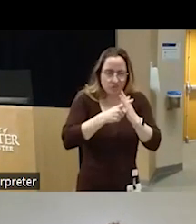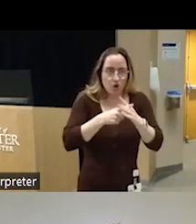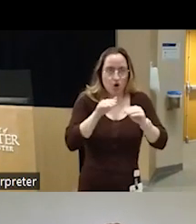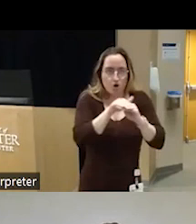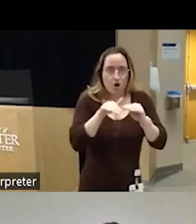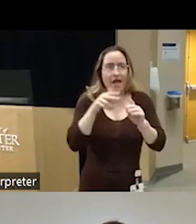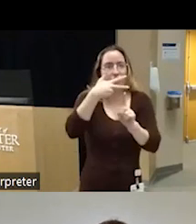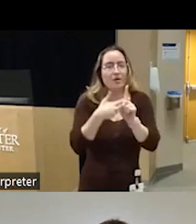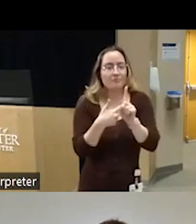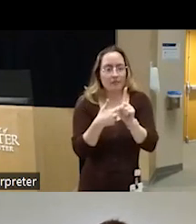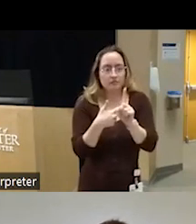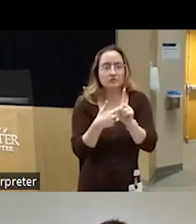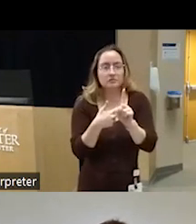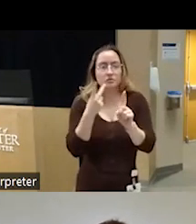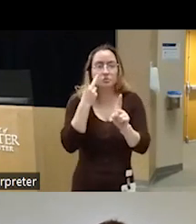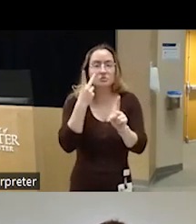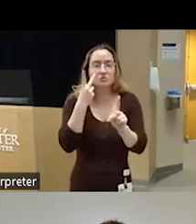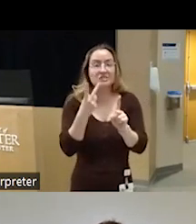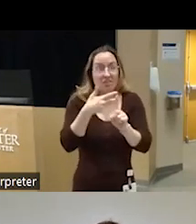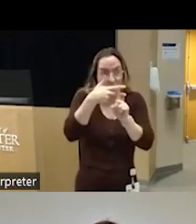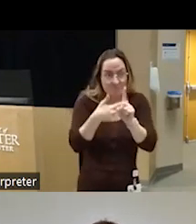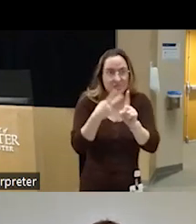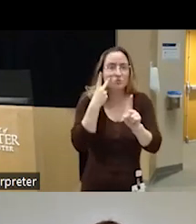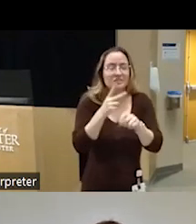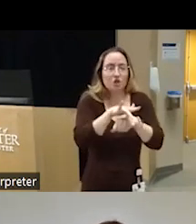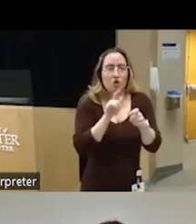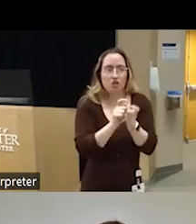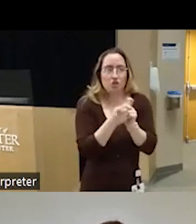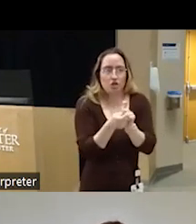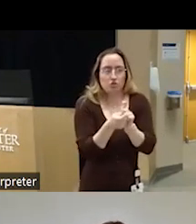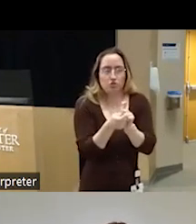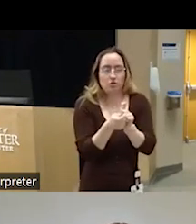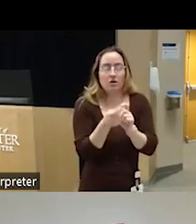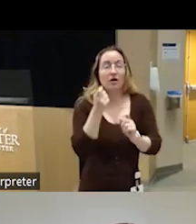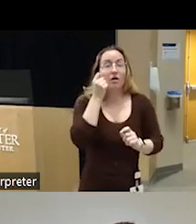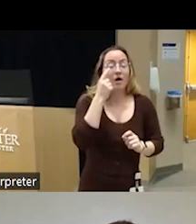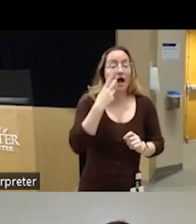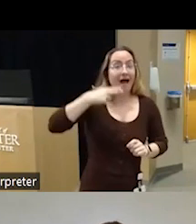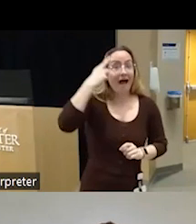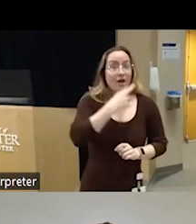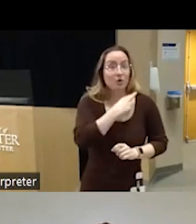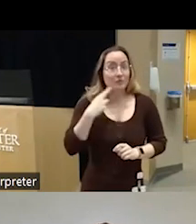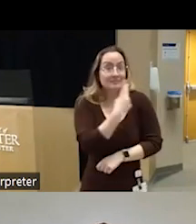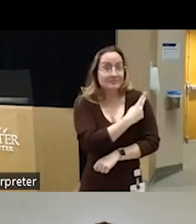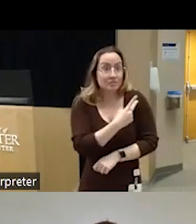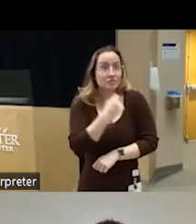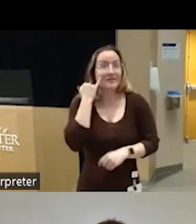Change that may be most relevant. But in high risk patients that have a family history of diabetes that are obese.